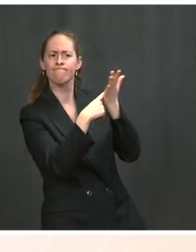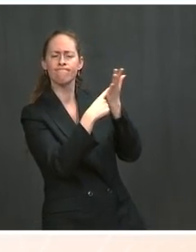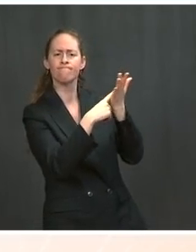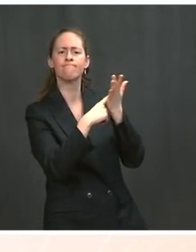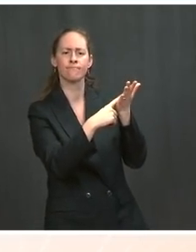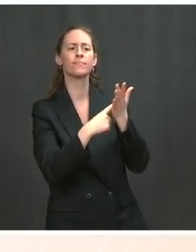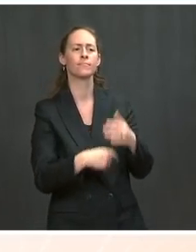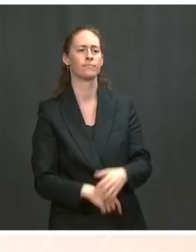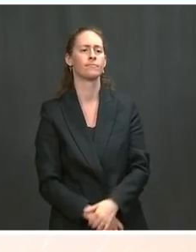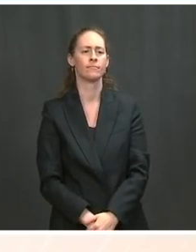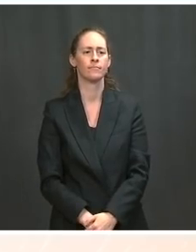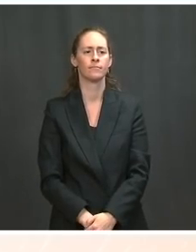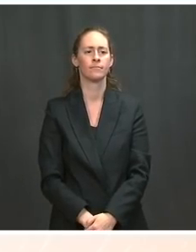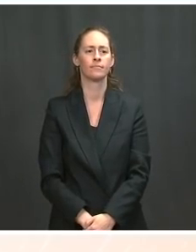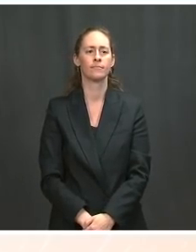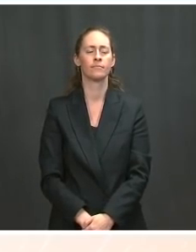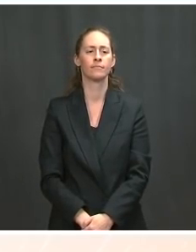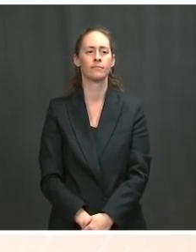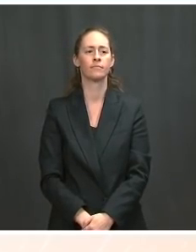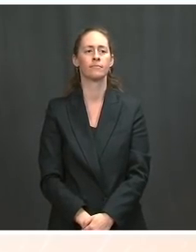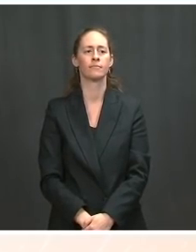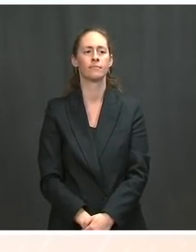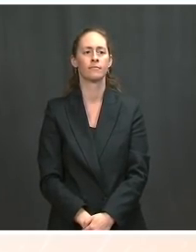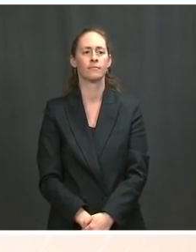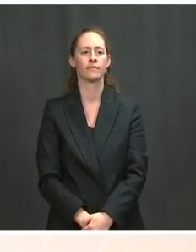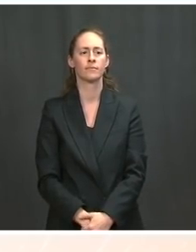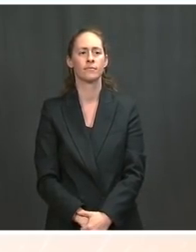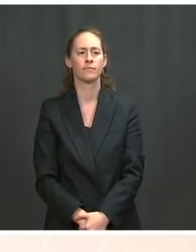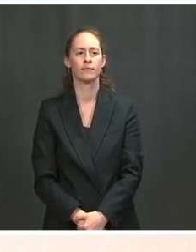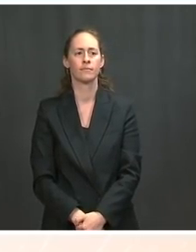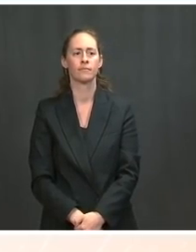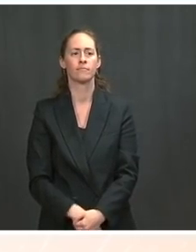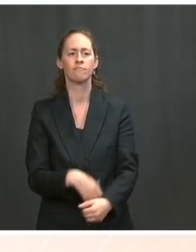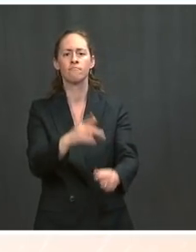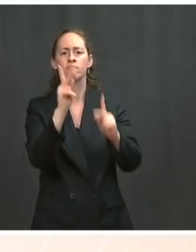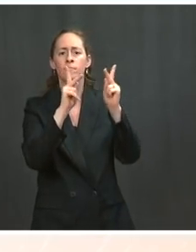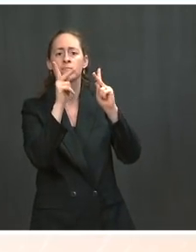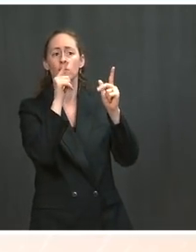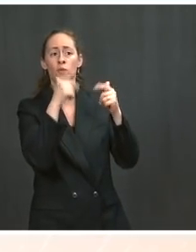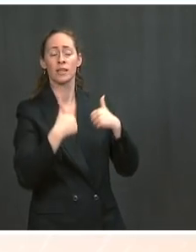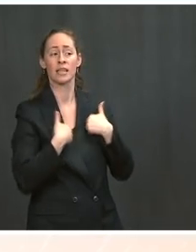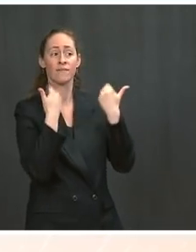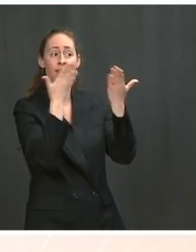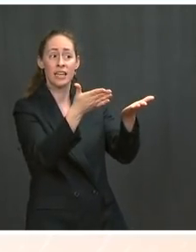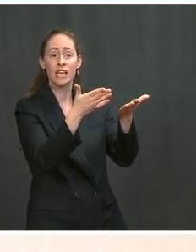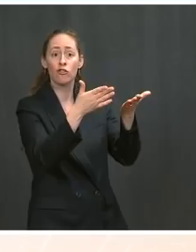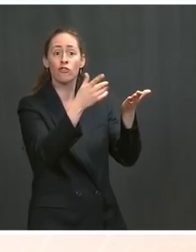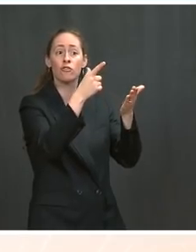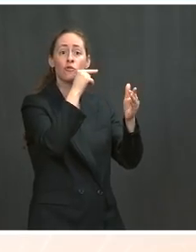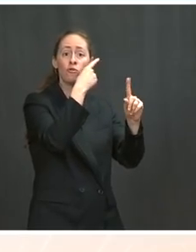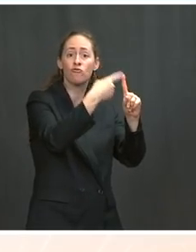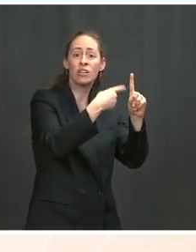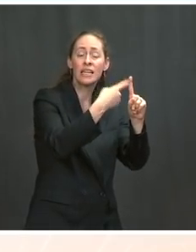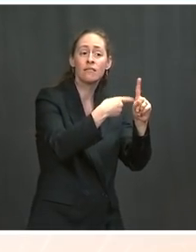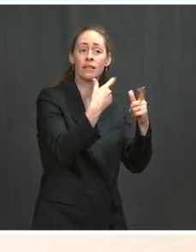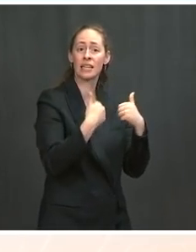in these communities, and the fact that, you know, in order to move forward and move towards de-escalation, that's an important issue to address.